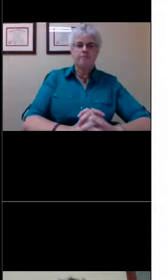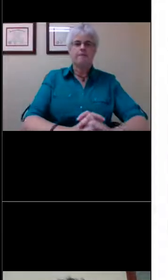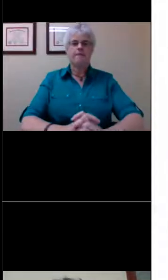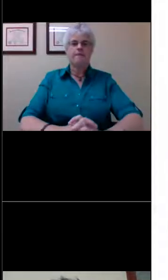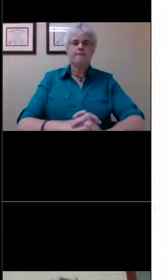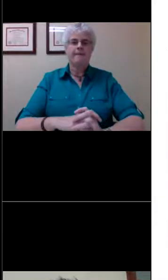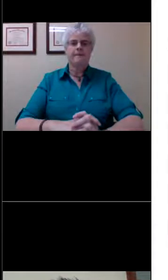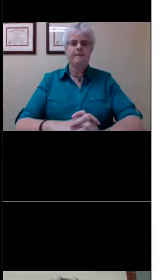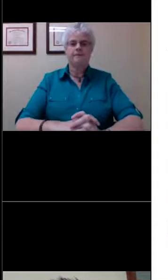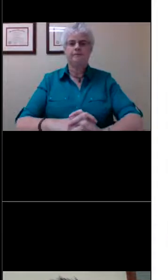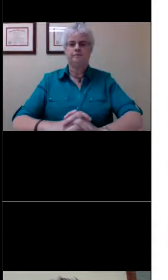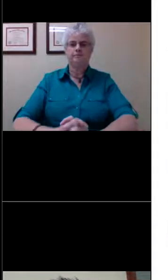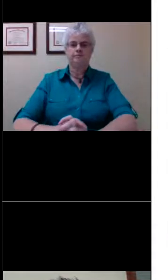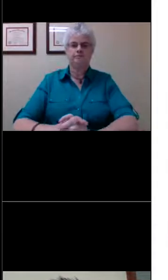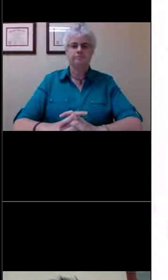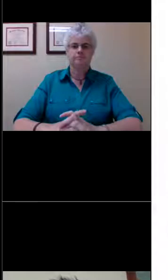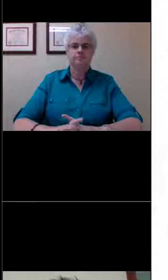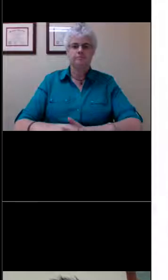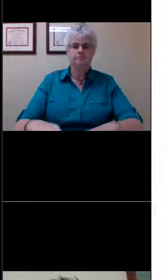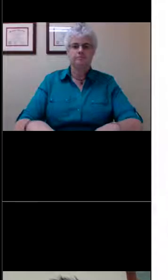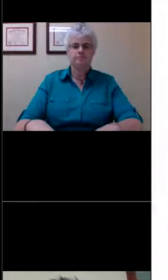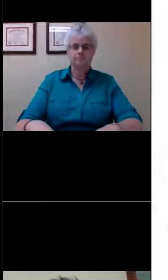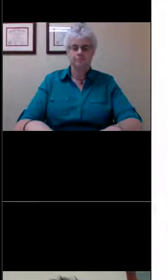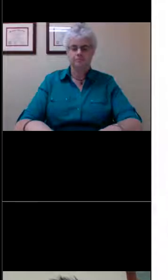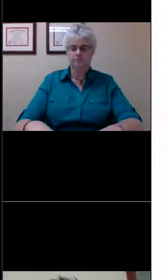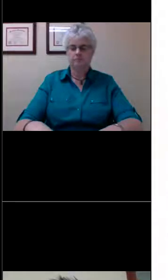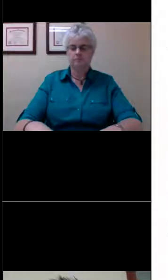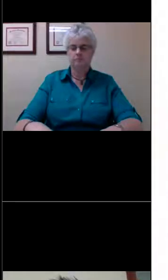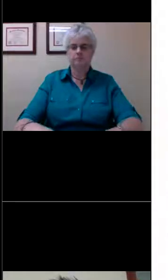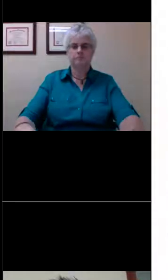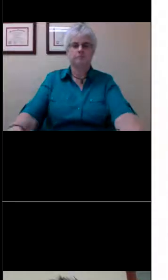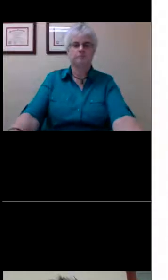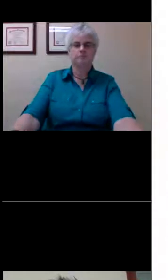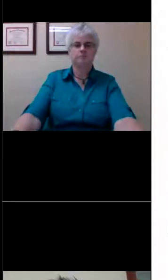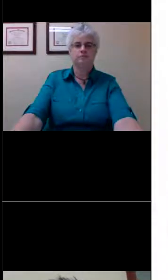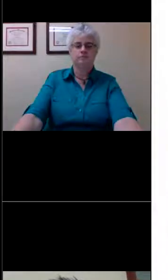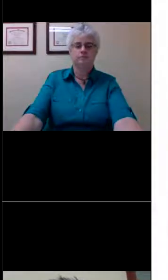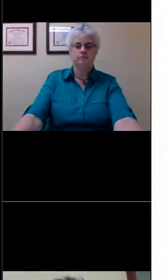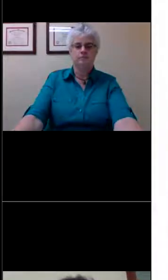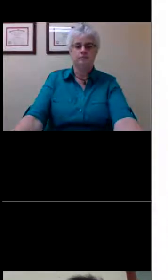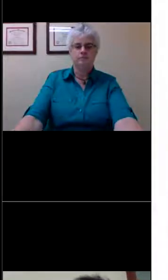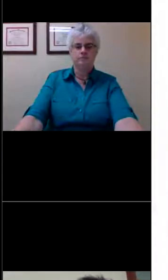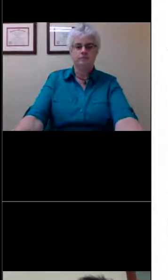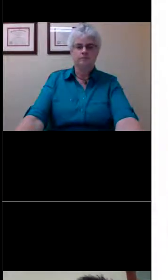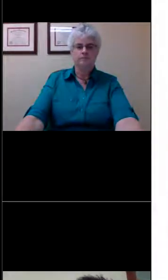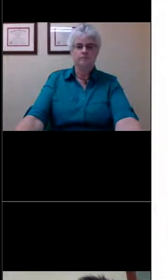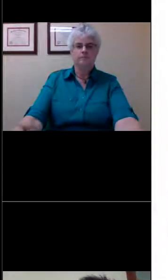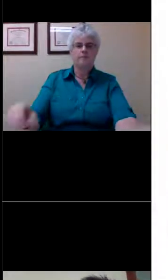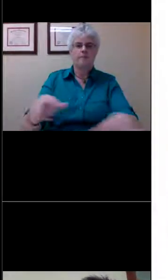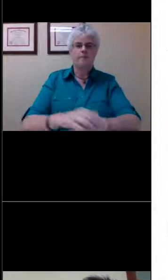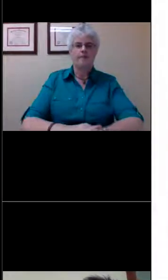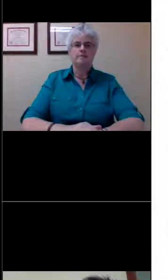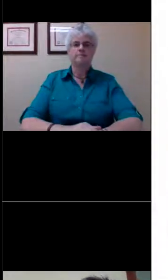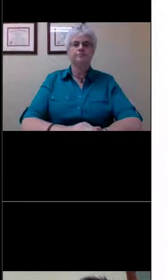super accessible and so the way that we are dealing with that is we are able to